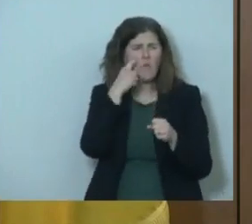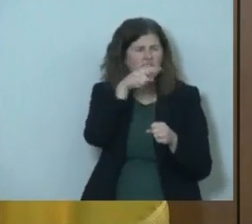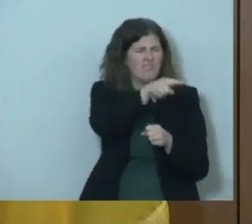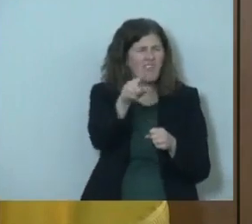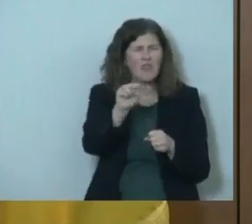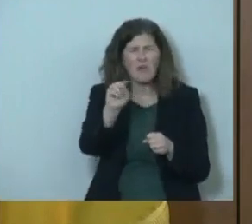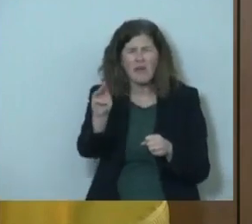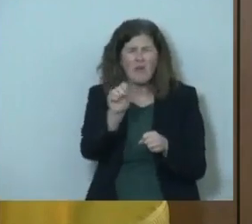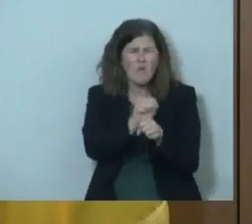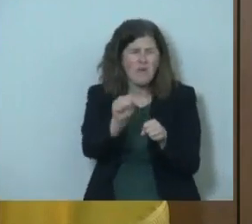INITIALLY ADOPTED.